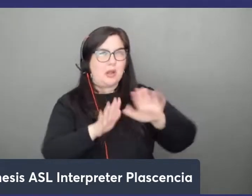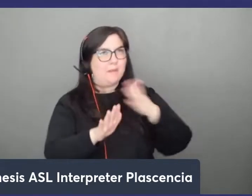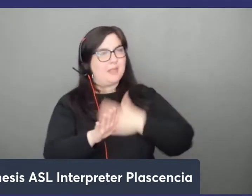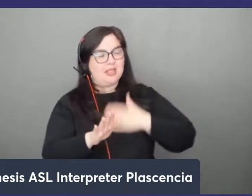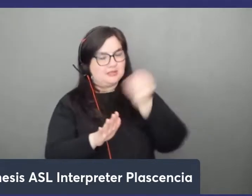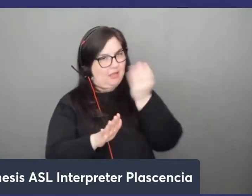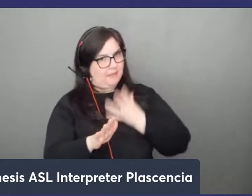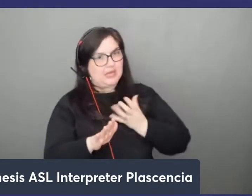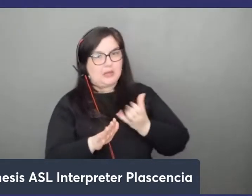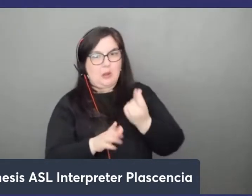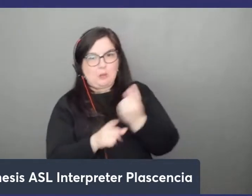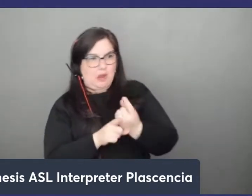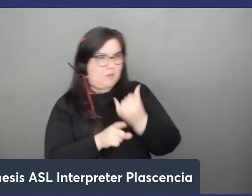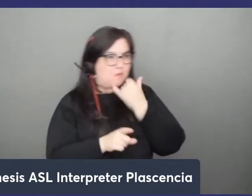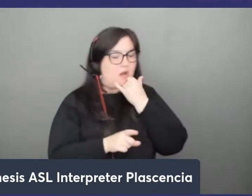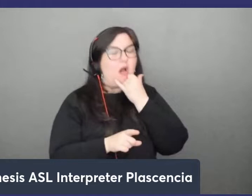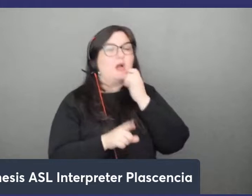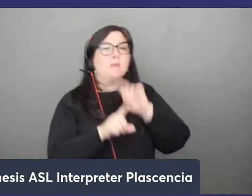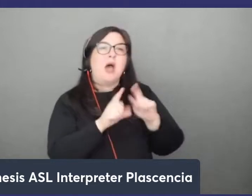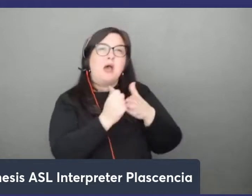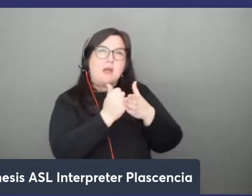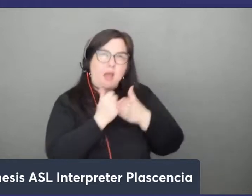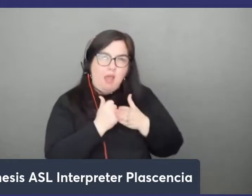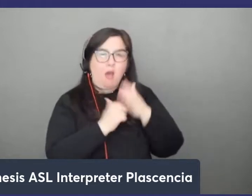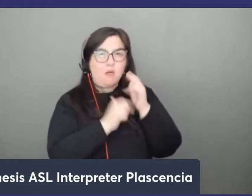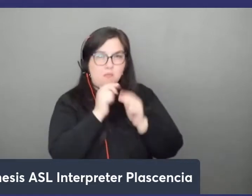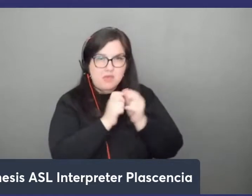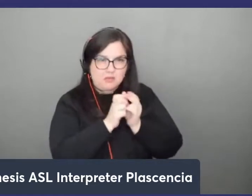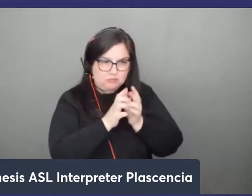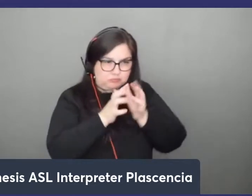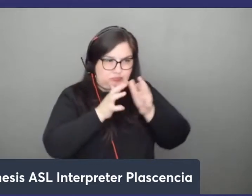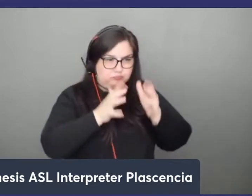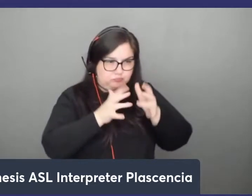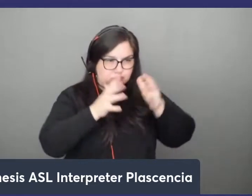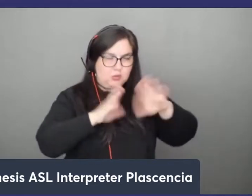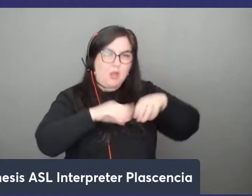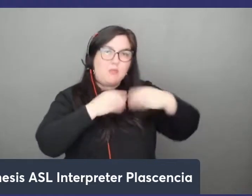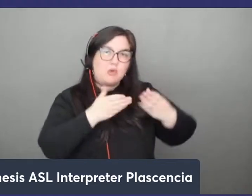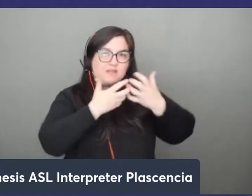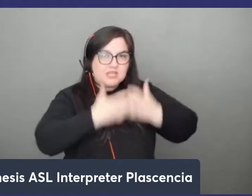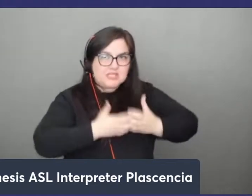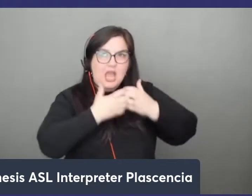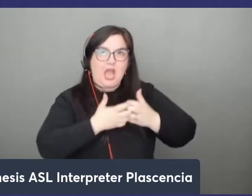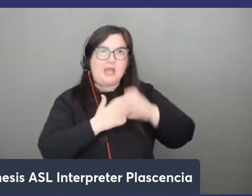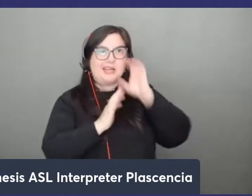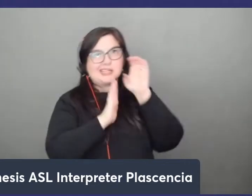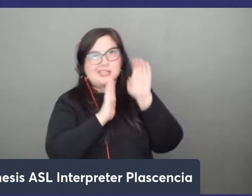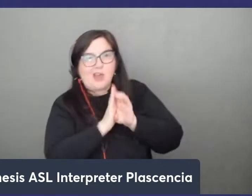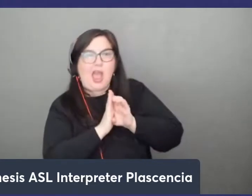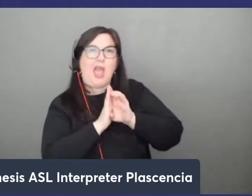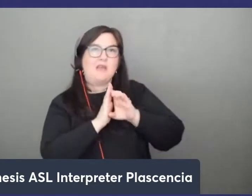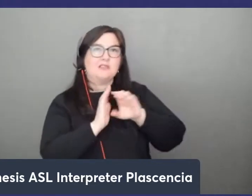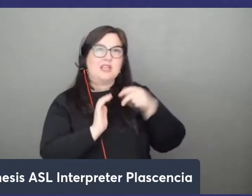but essentially they help build out the game by providing you a engine that helps with graphics and physics and things like that,